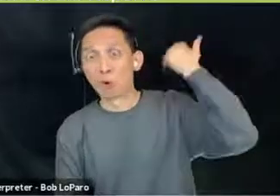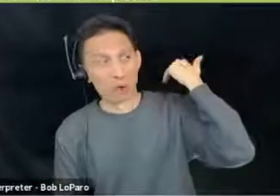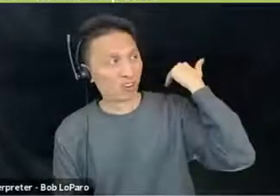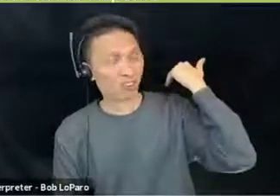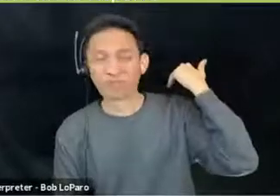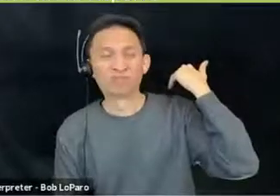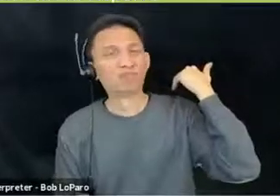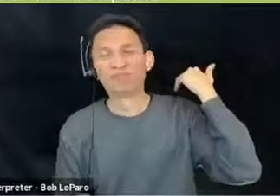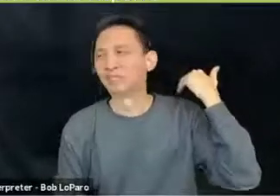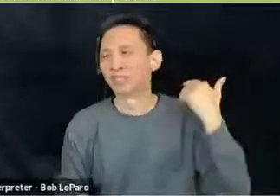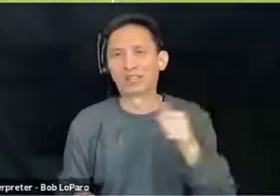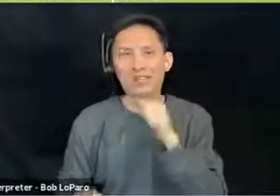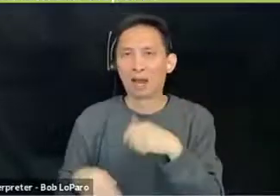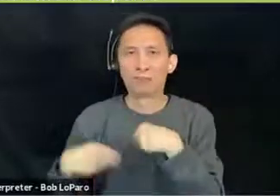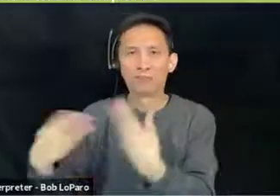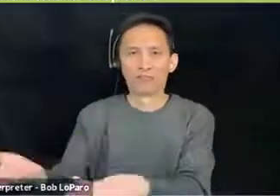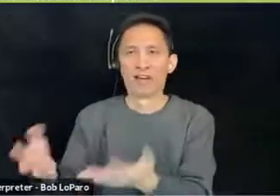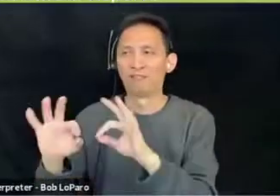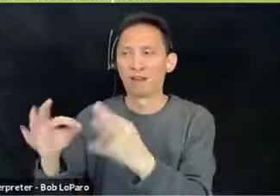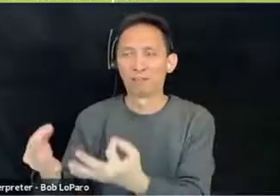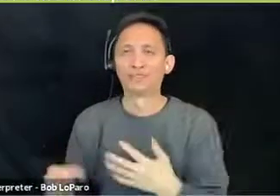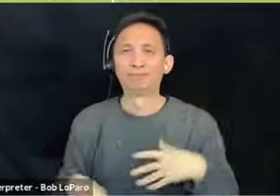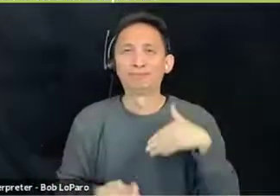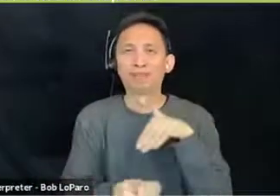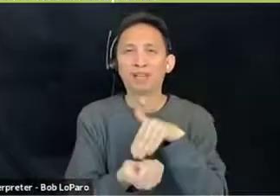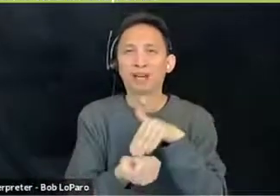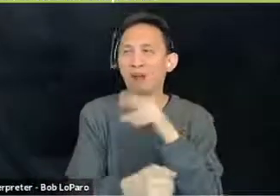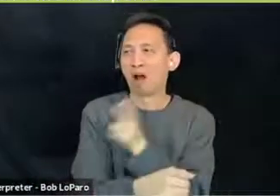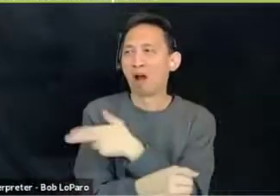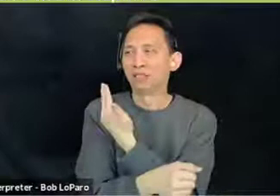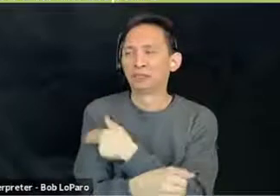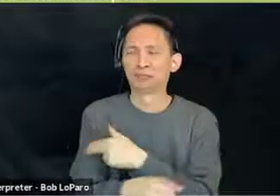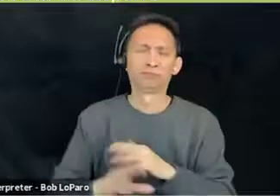and we're making sure that families know that they're out there